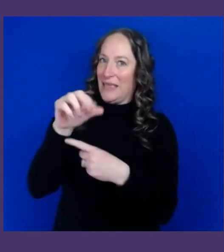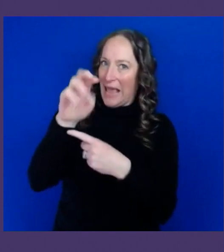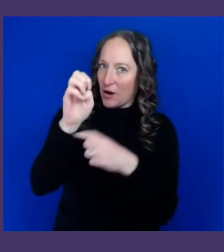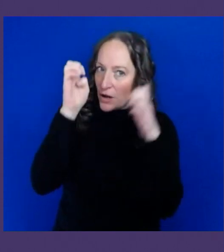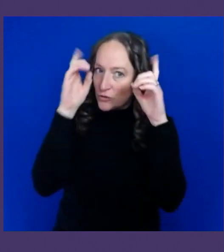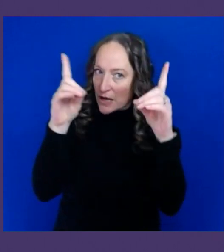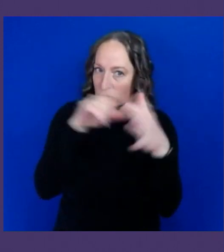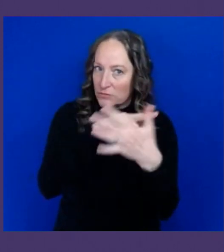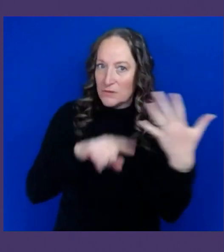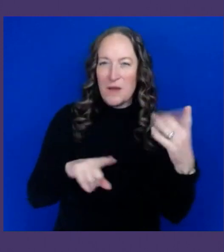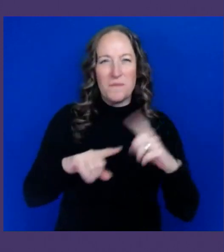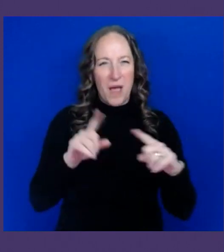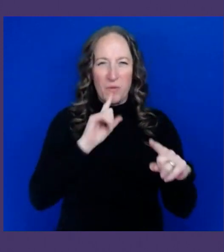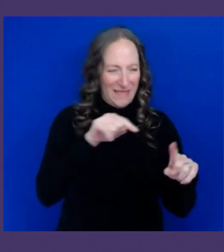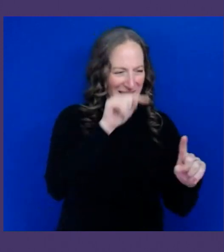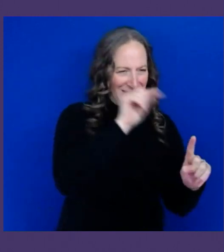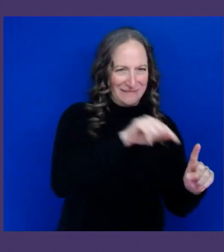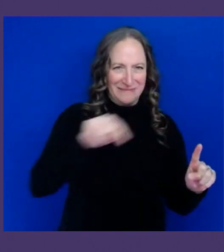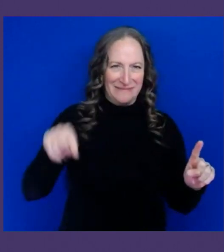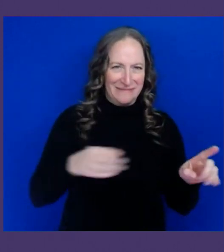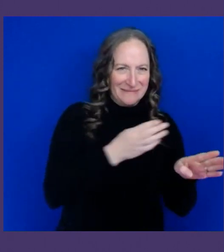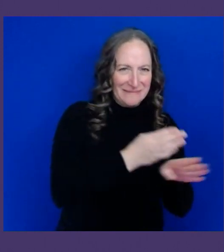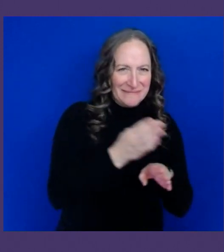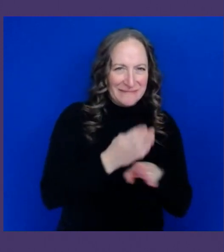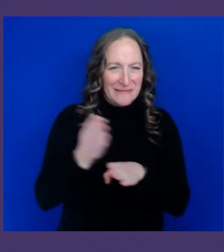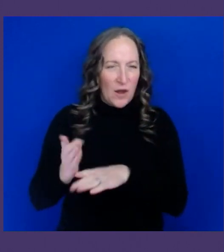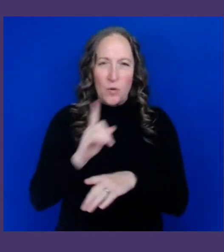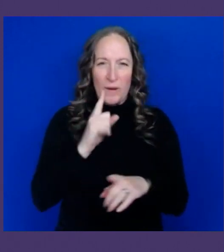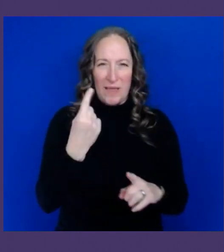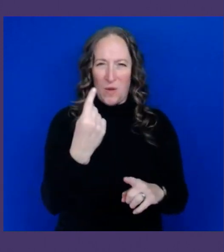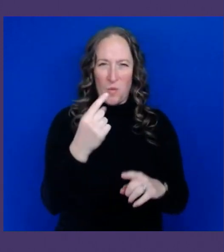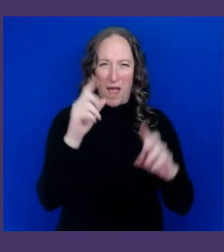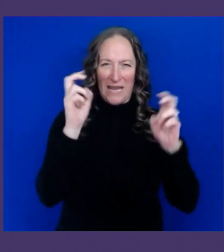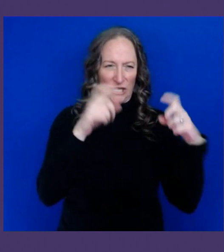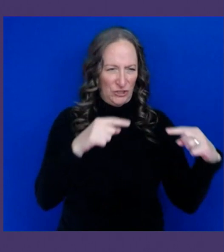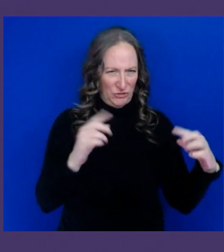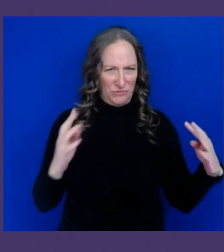contributes to and connects each of these barriers. That issue is